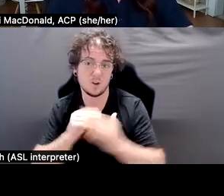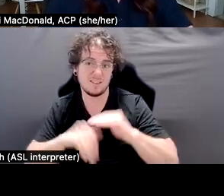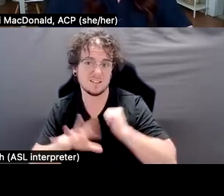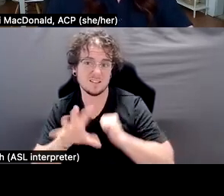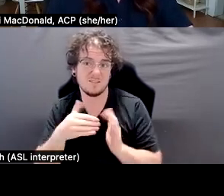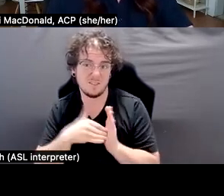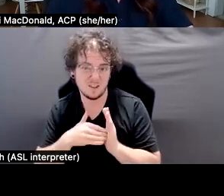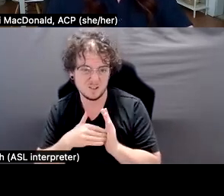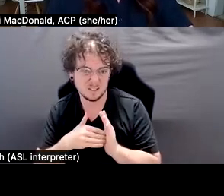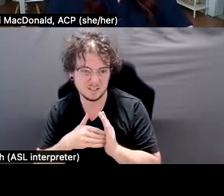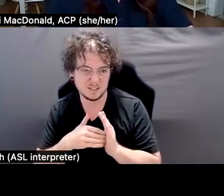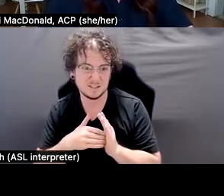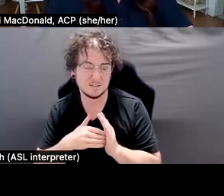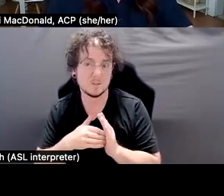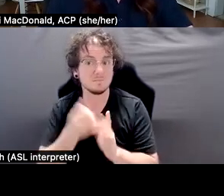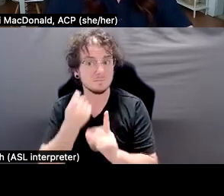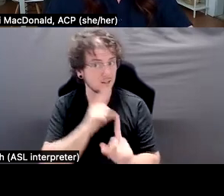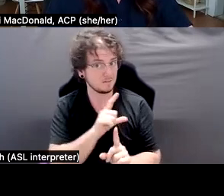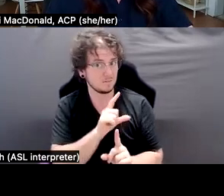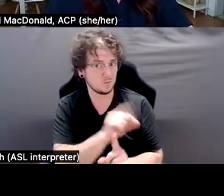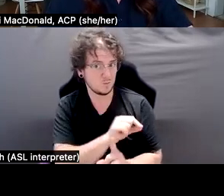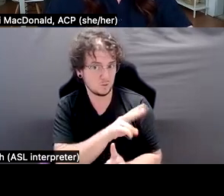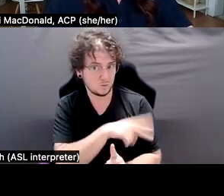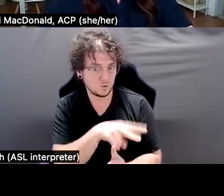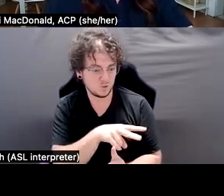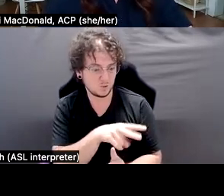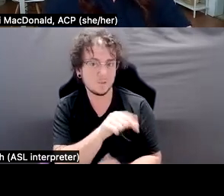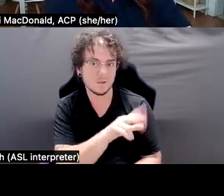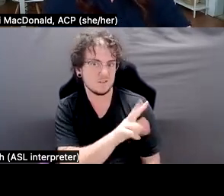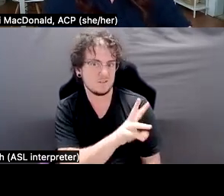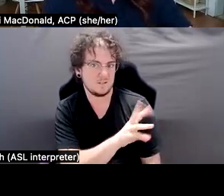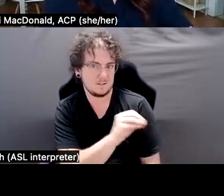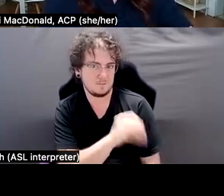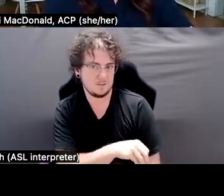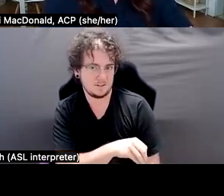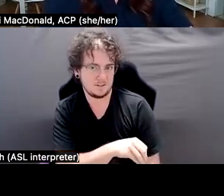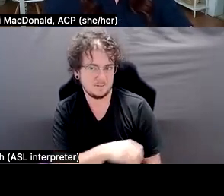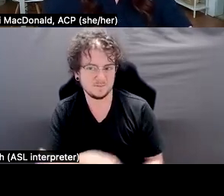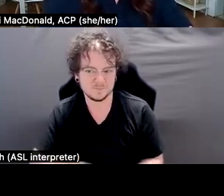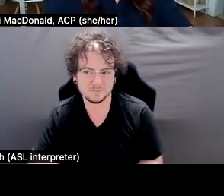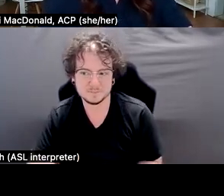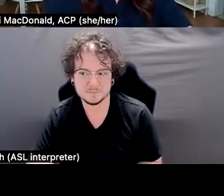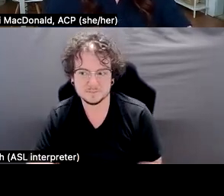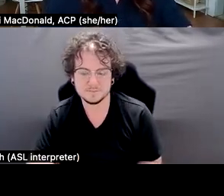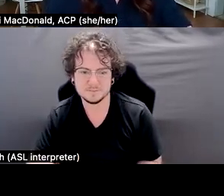that number was 36%. And also just looking at the low range of averages,